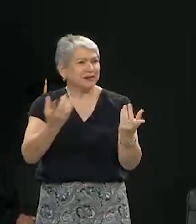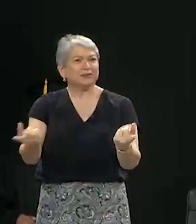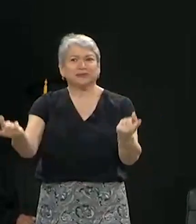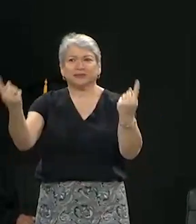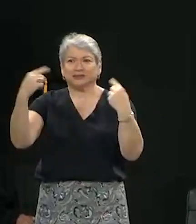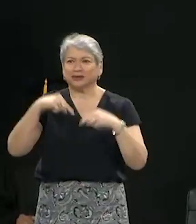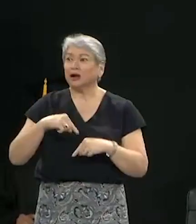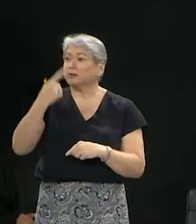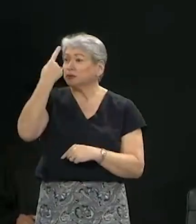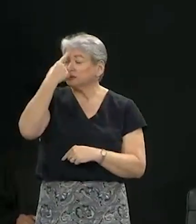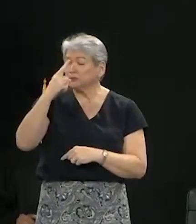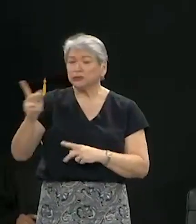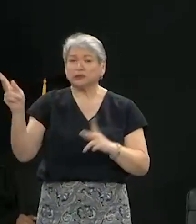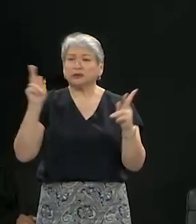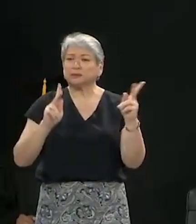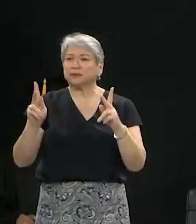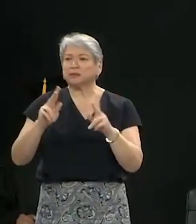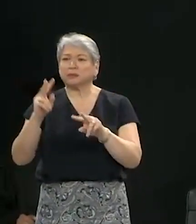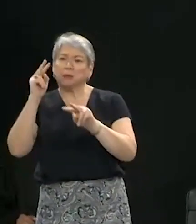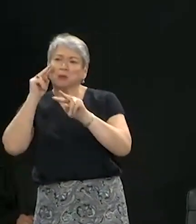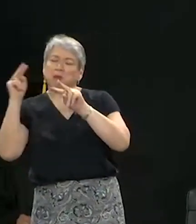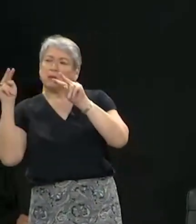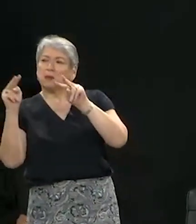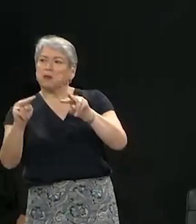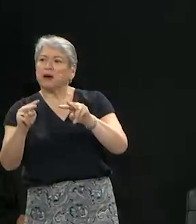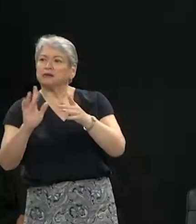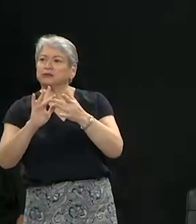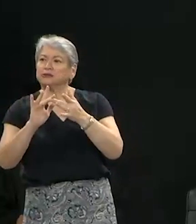And for those of you who are viewing the ceremony online,